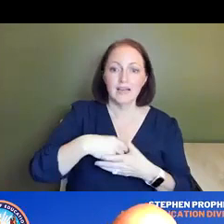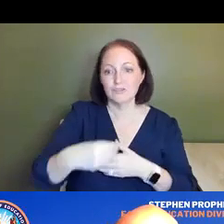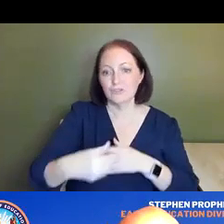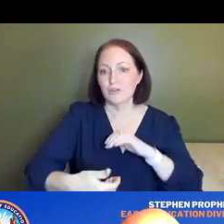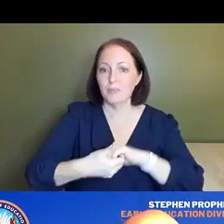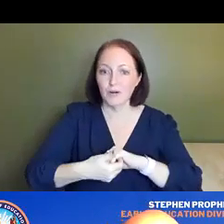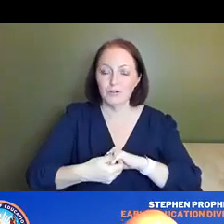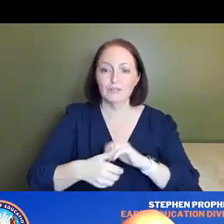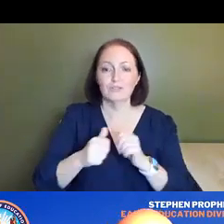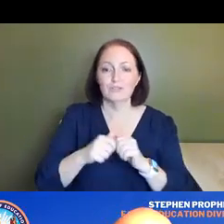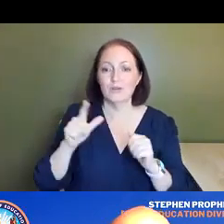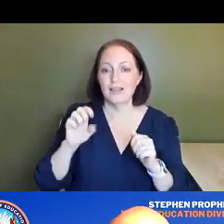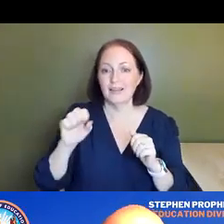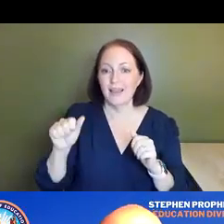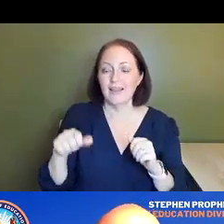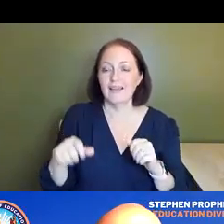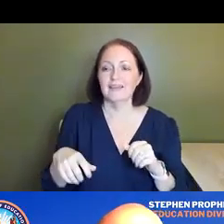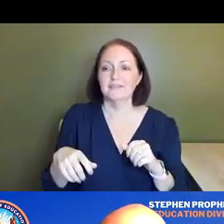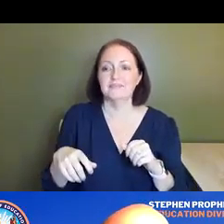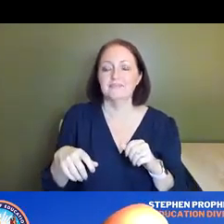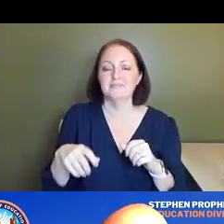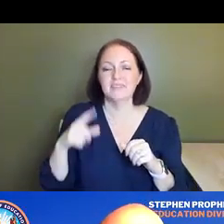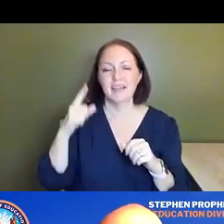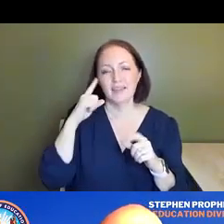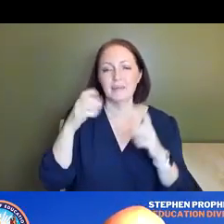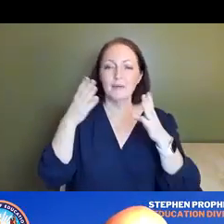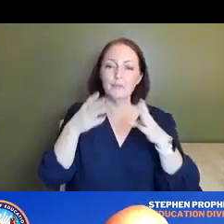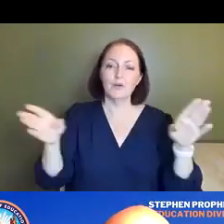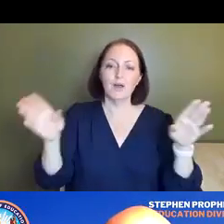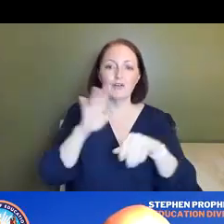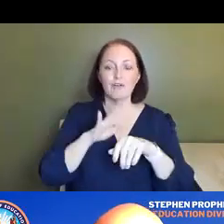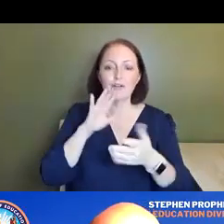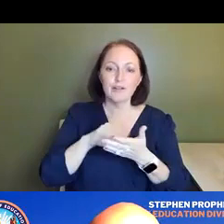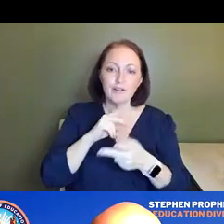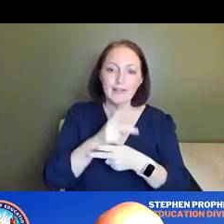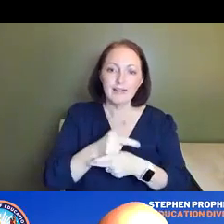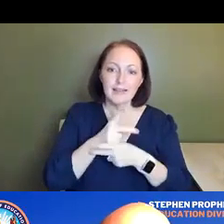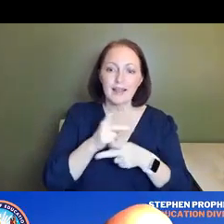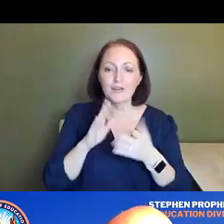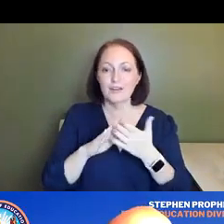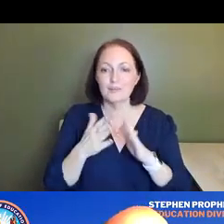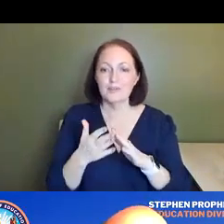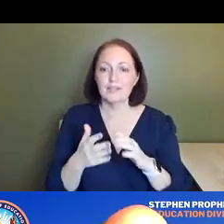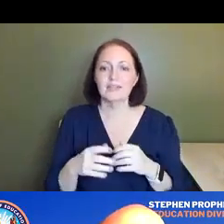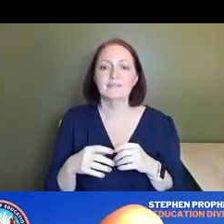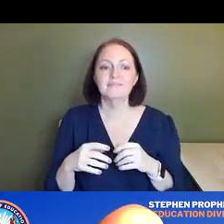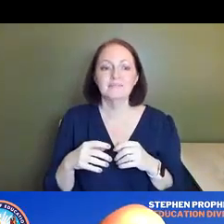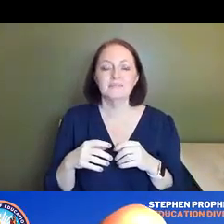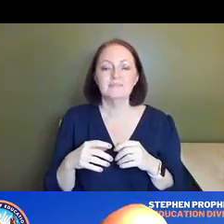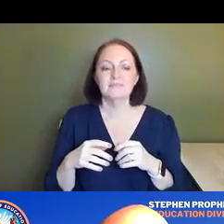LEA and so thinking deeply about that broader early learning and care community. As we look